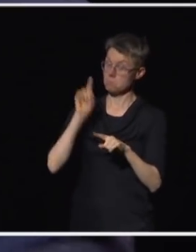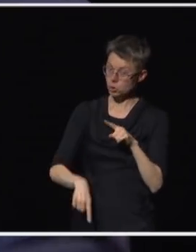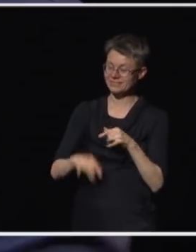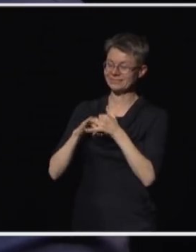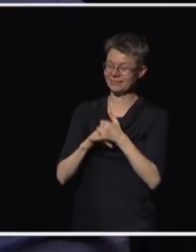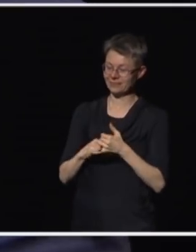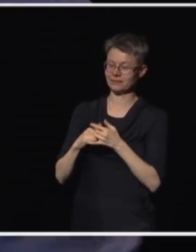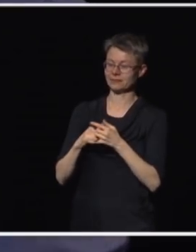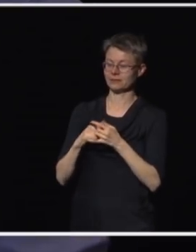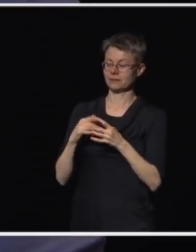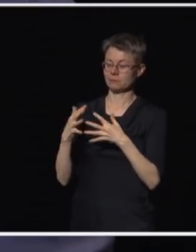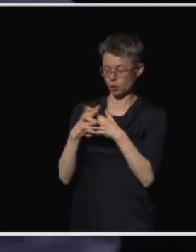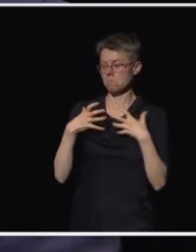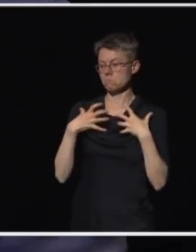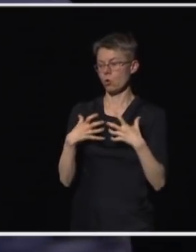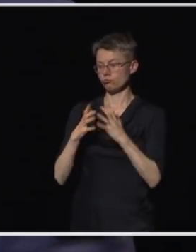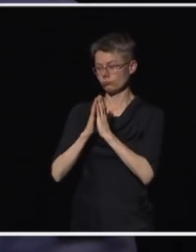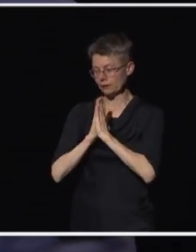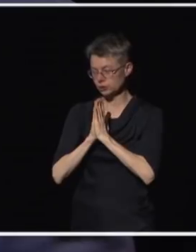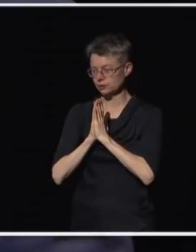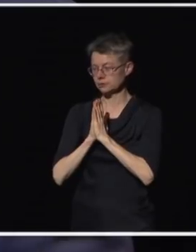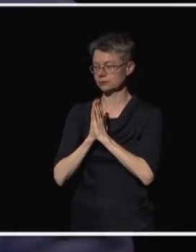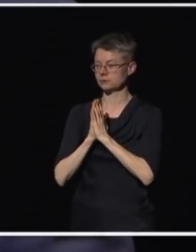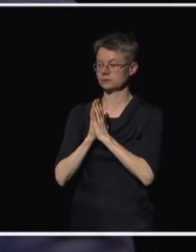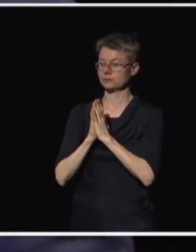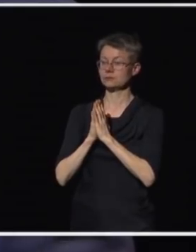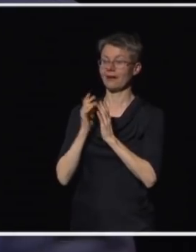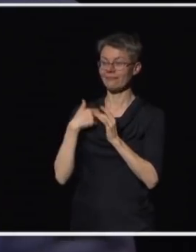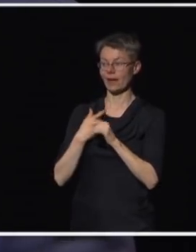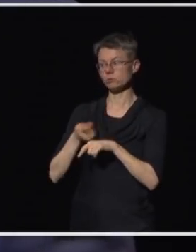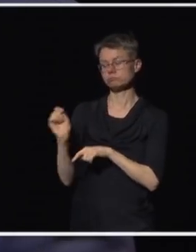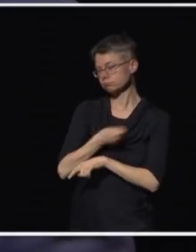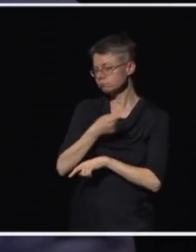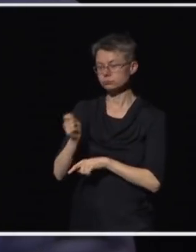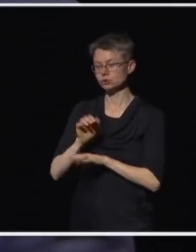you know, be more religious, you know, not spare the rod. But I think in addition to that, one of the interesting studies